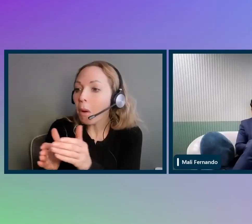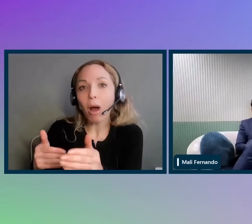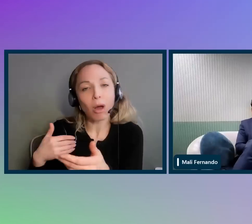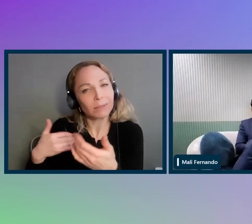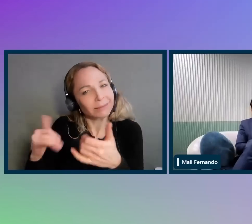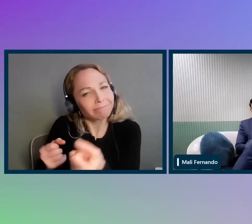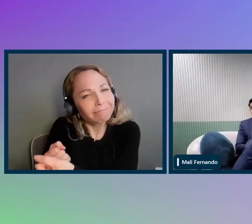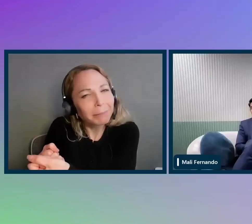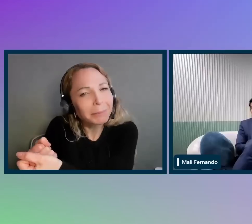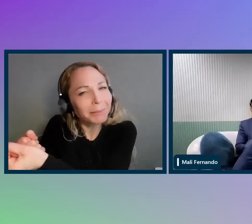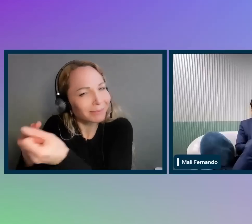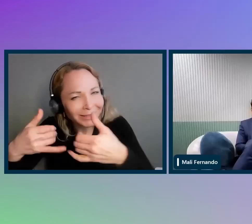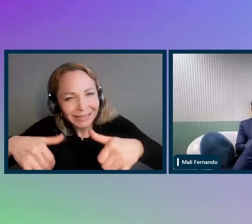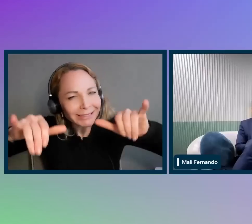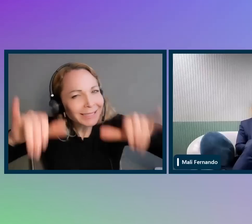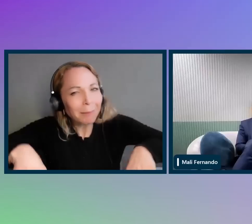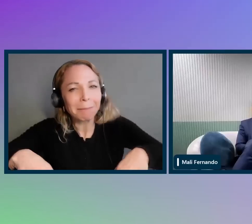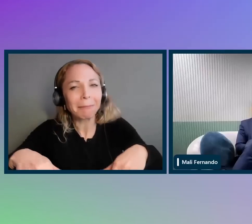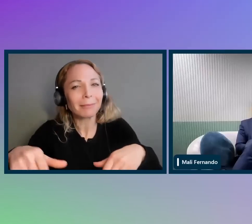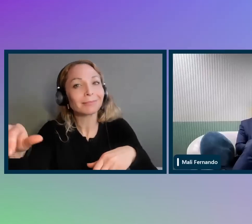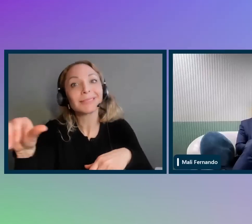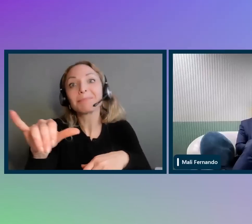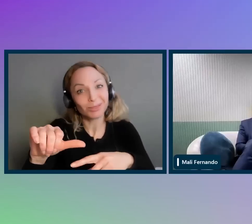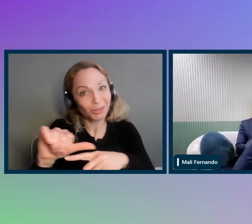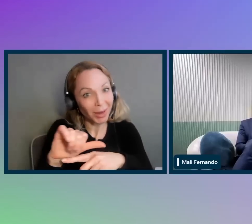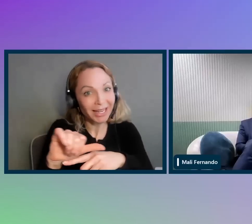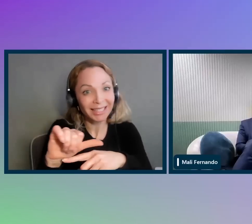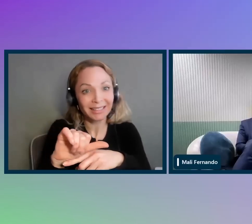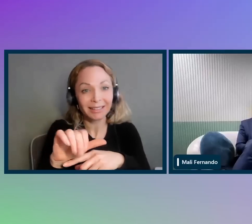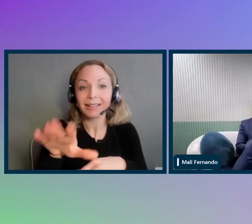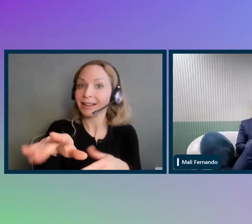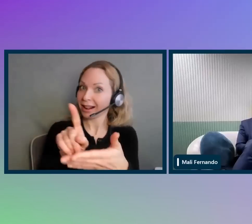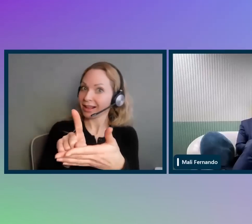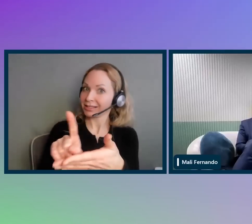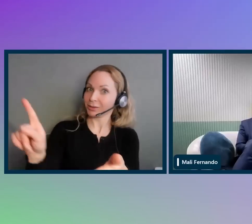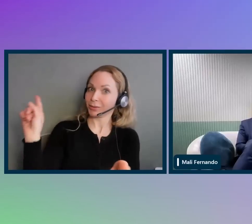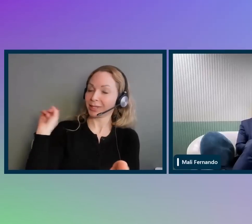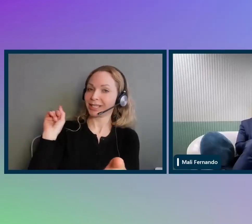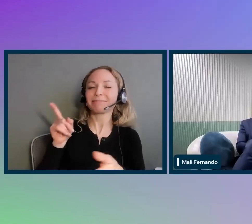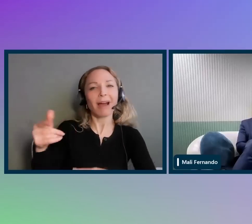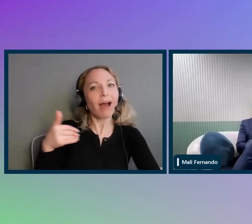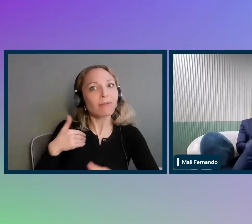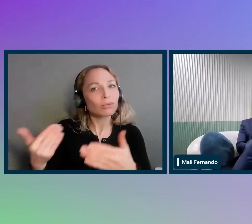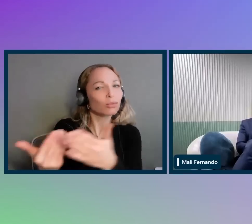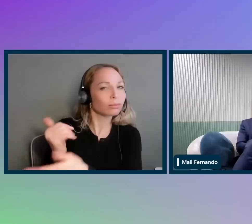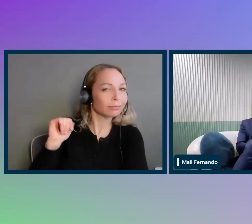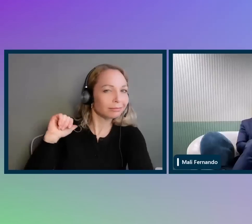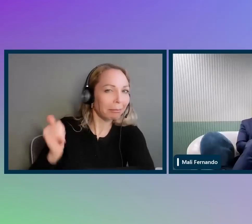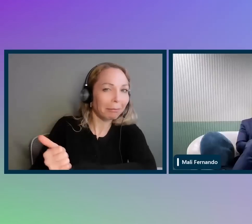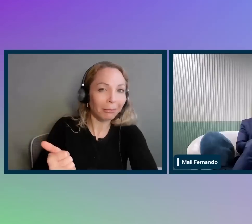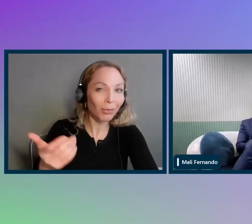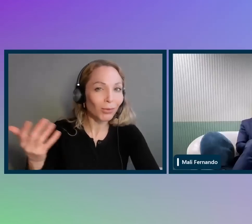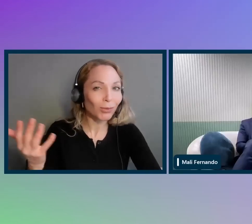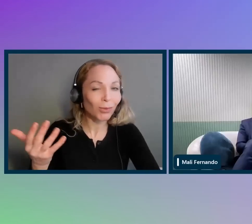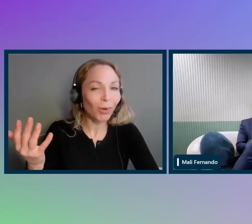Last week we made the digital accessibility hub available. And the accessibility hub is quite an interesting thing.